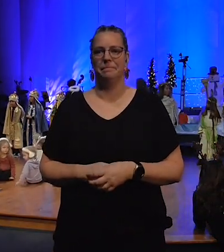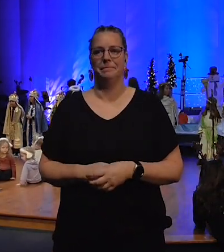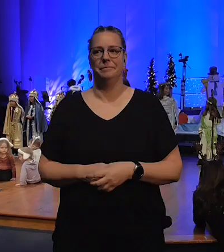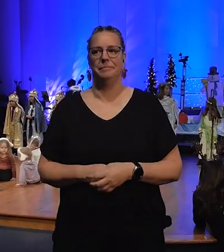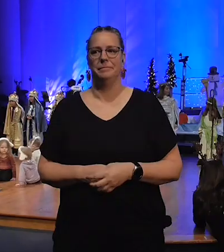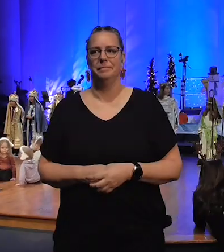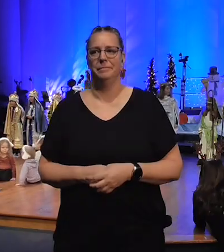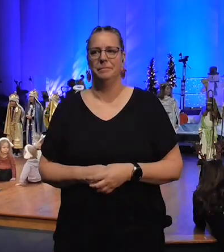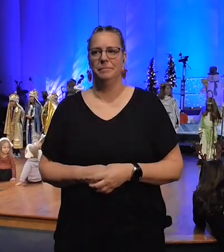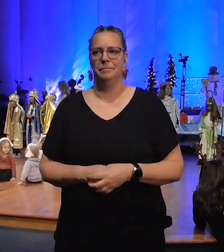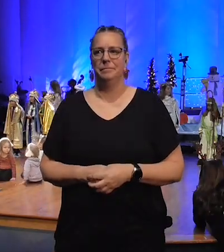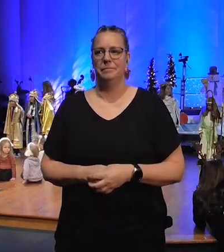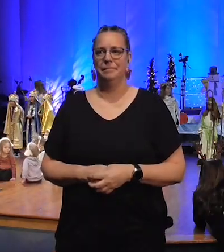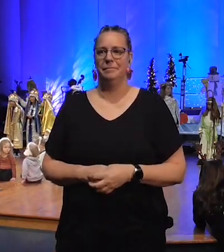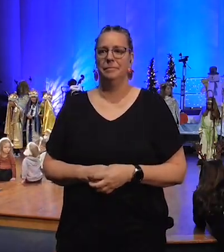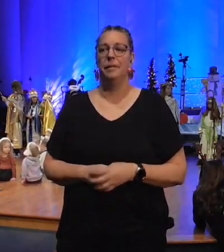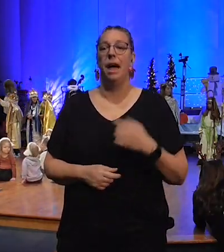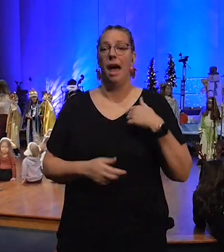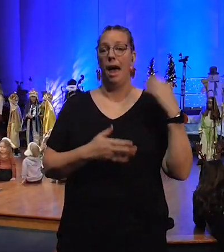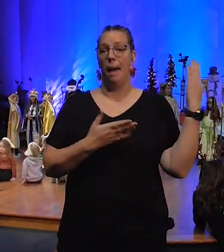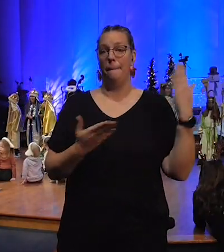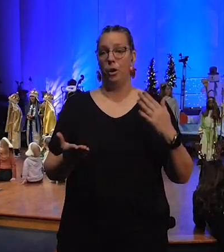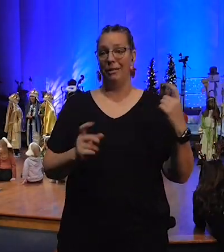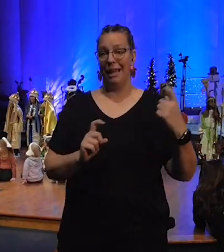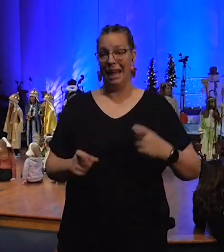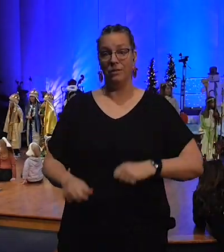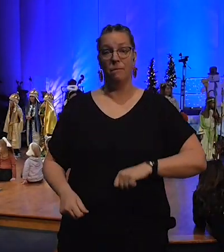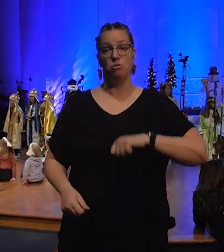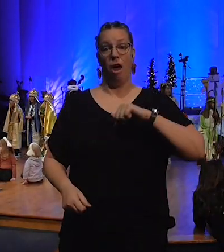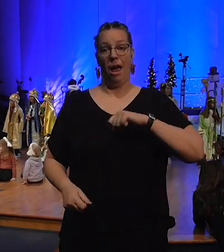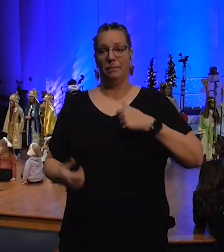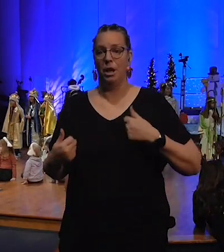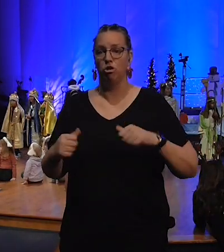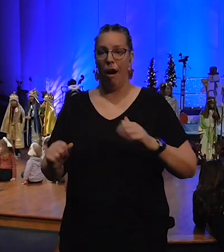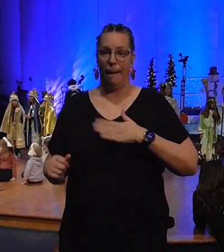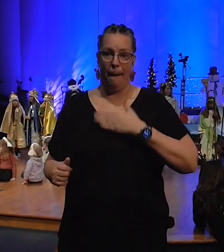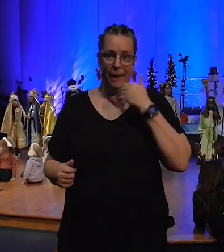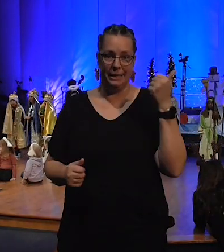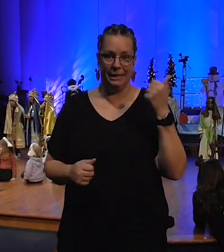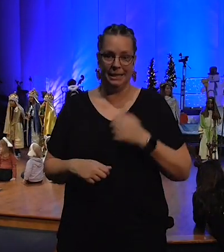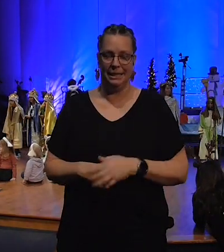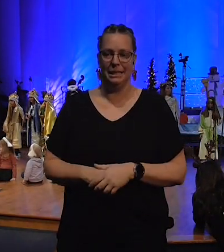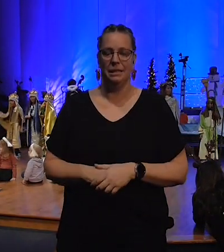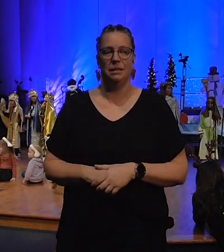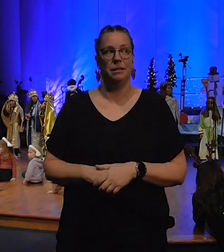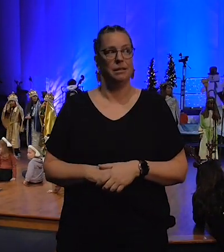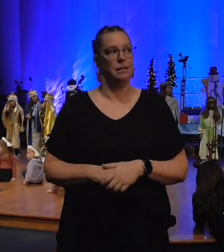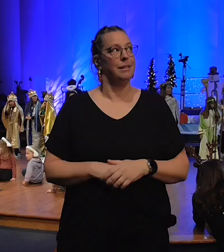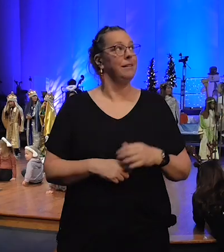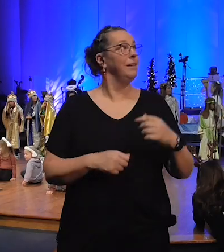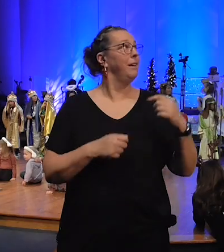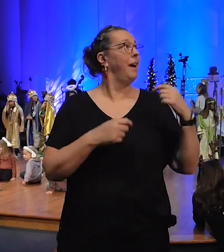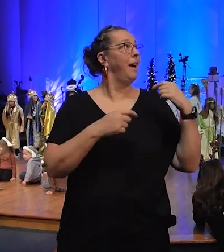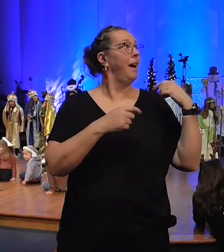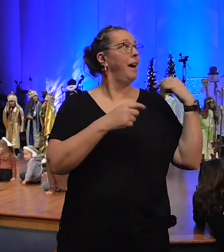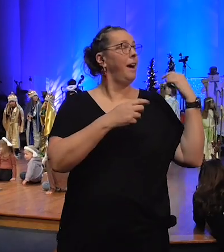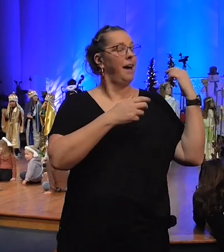ofs I bring the gift of Pride by always trying my